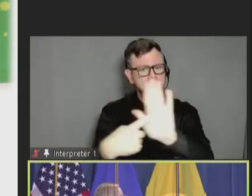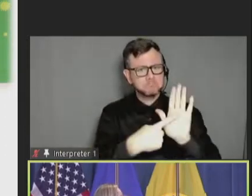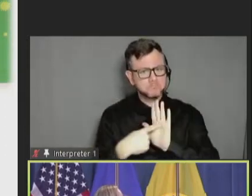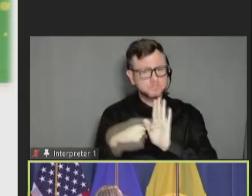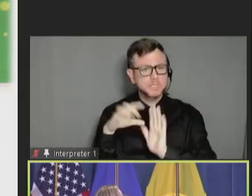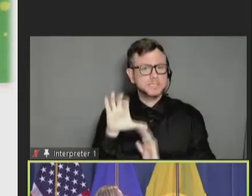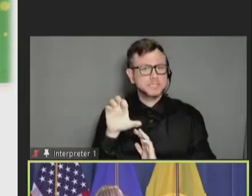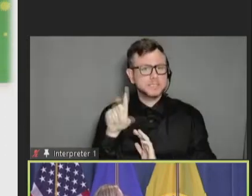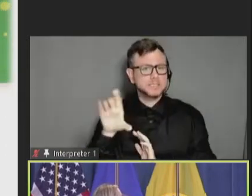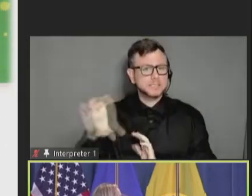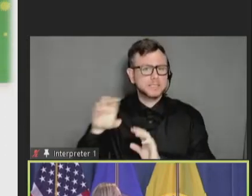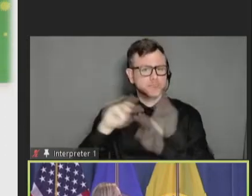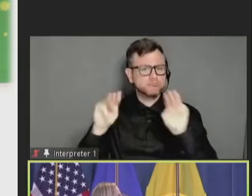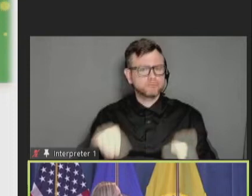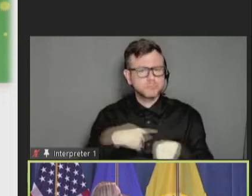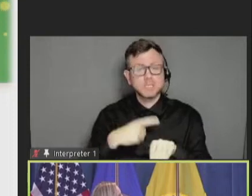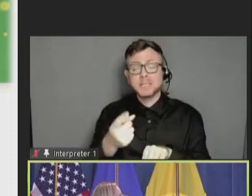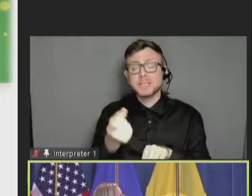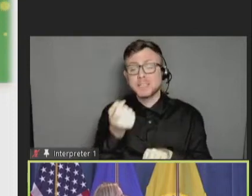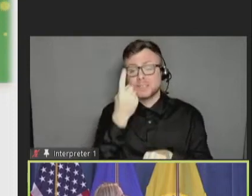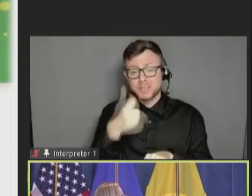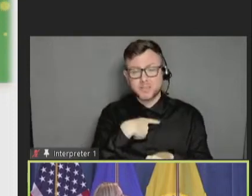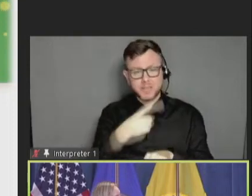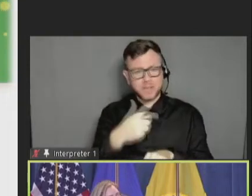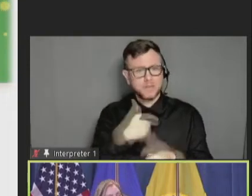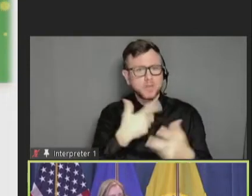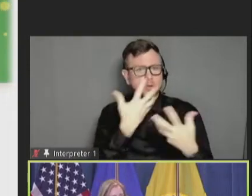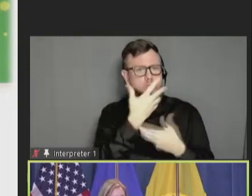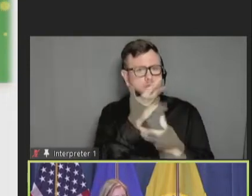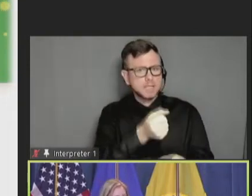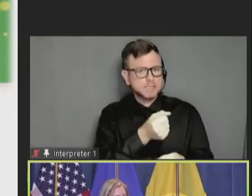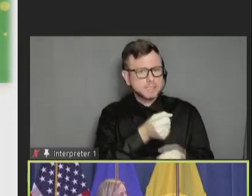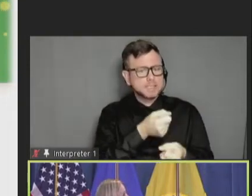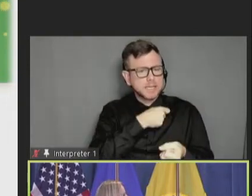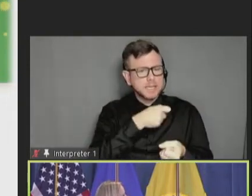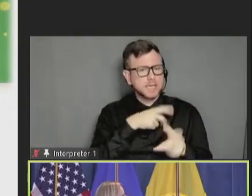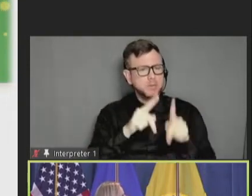the Trusted Messengers, building confidence in COVID-19 vaccines through the art,